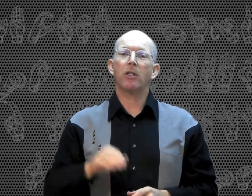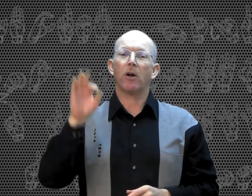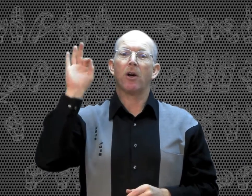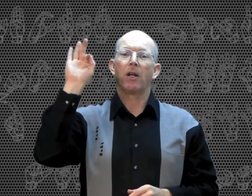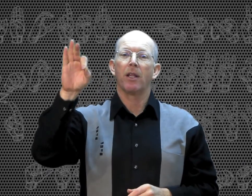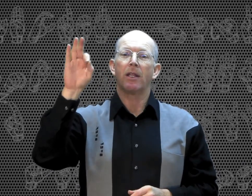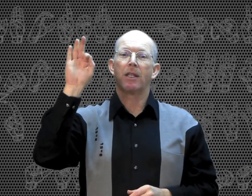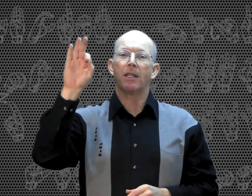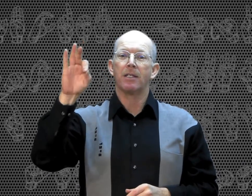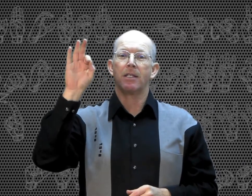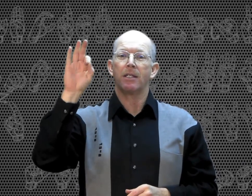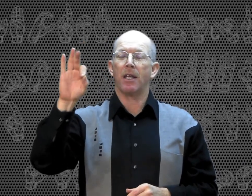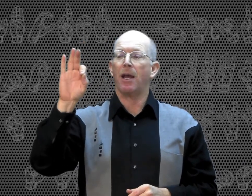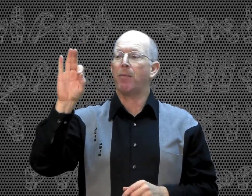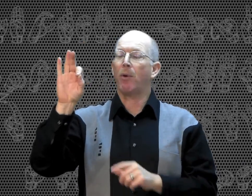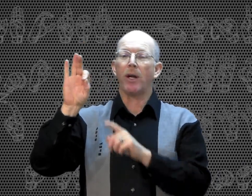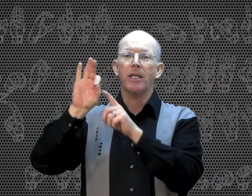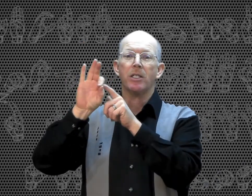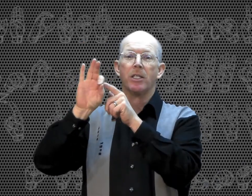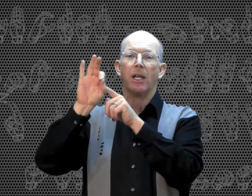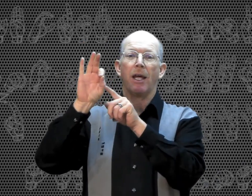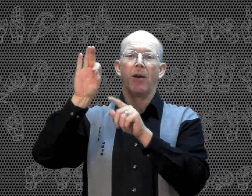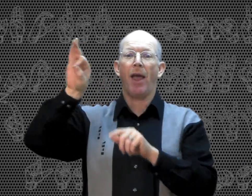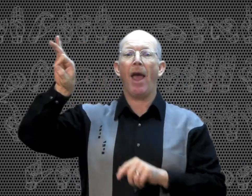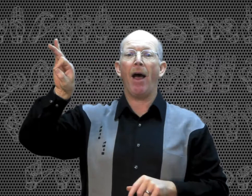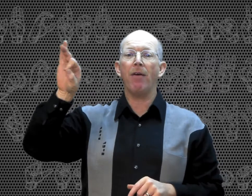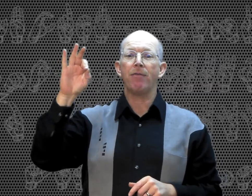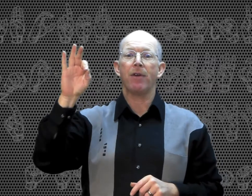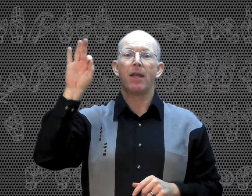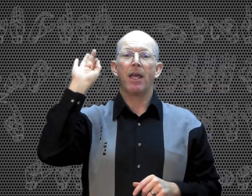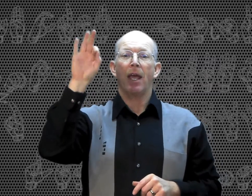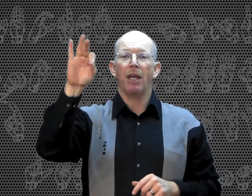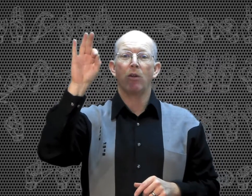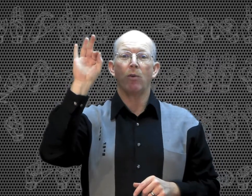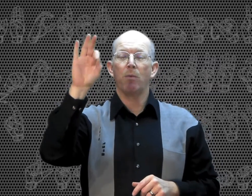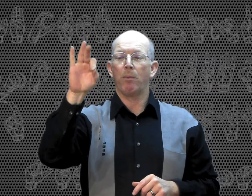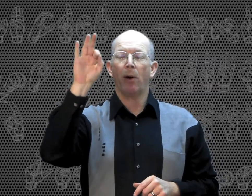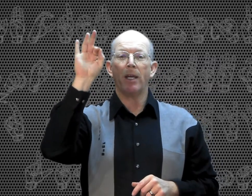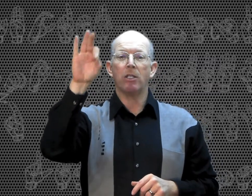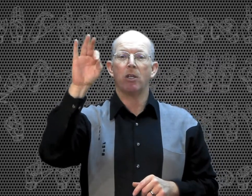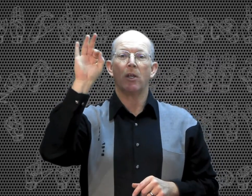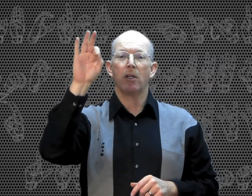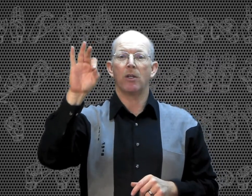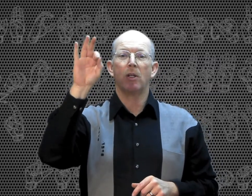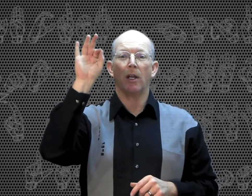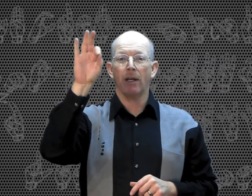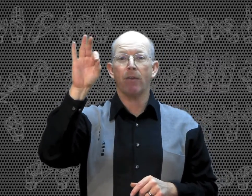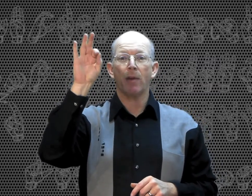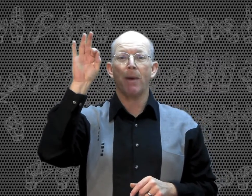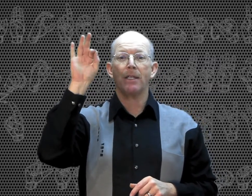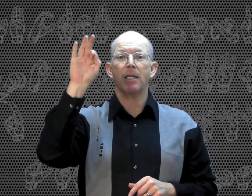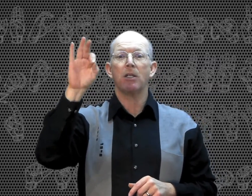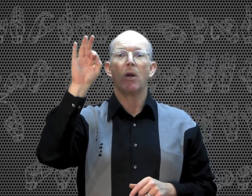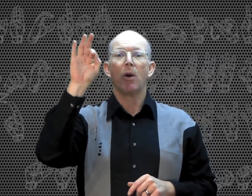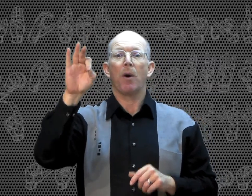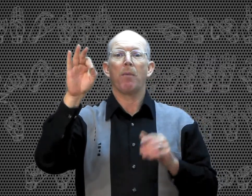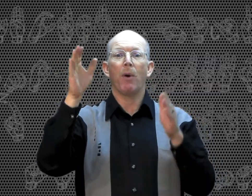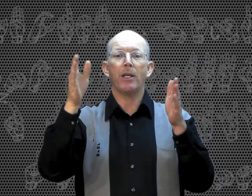PREACHER – This is the sign PREACH, the letter F. And you PREACH, you deliver the message.